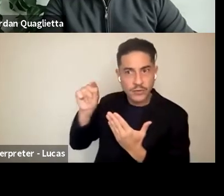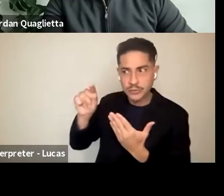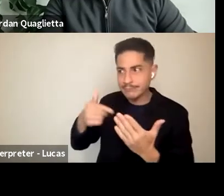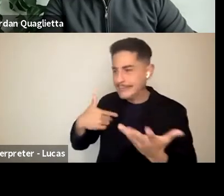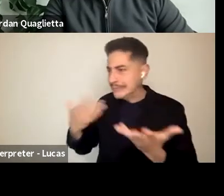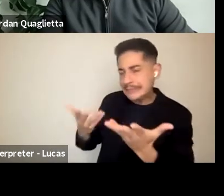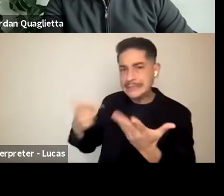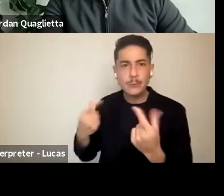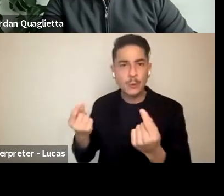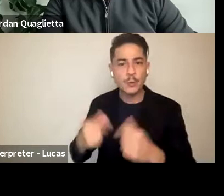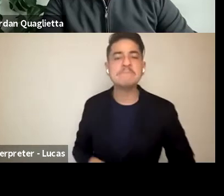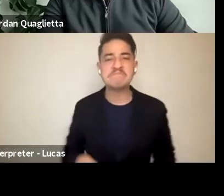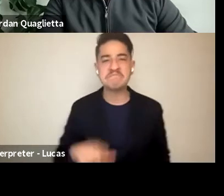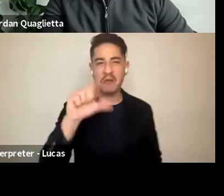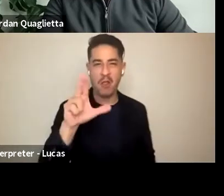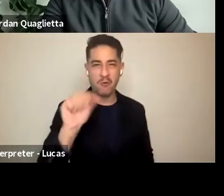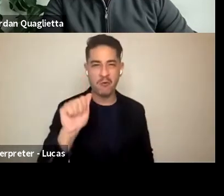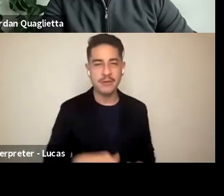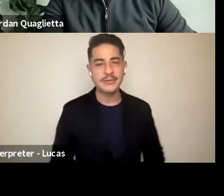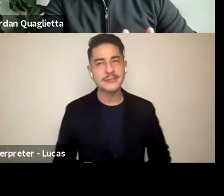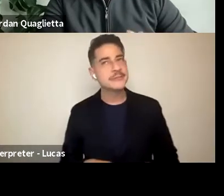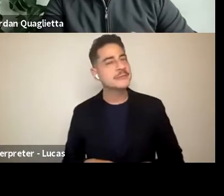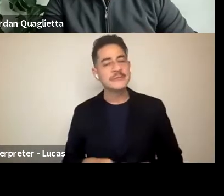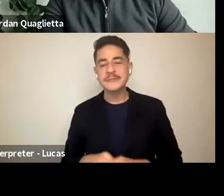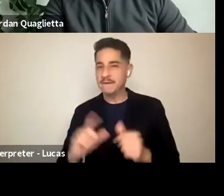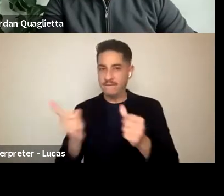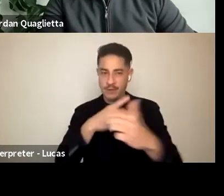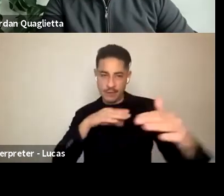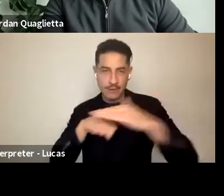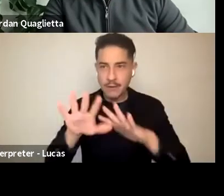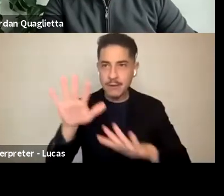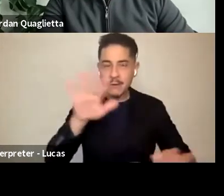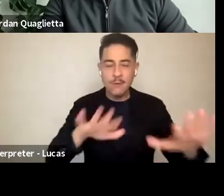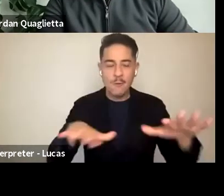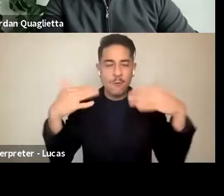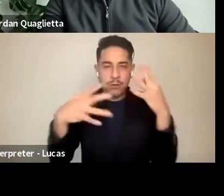There's so many things to do from the get go. It's really such a I love those kind of challenges.